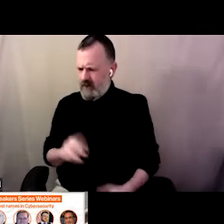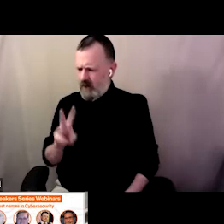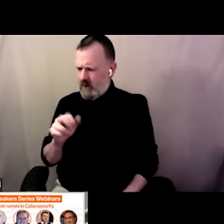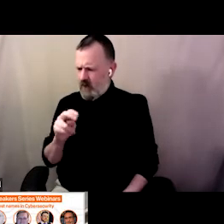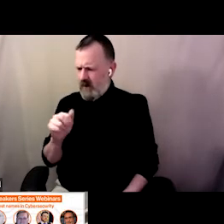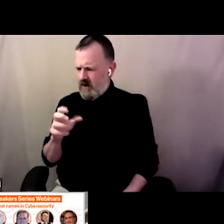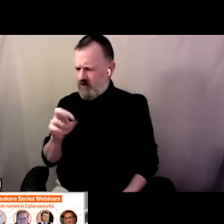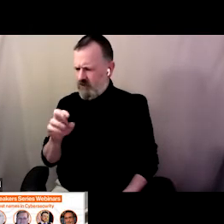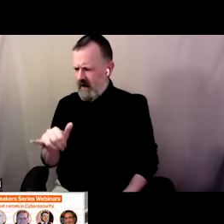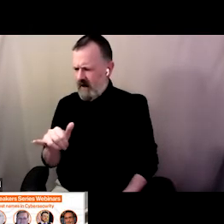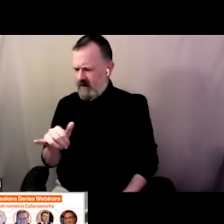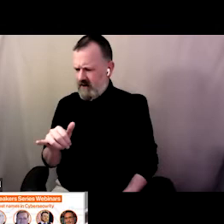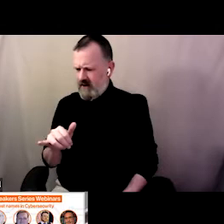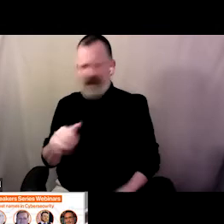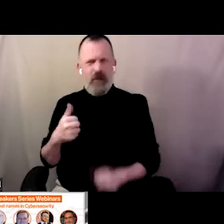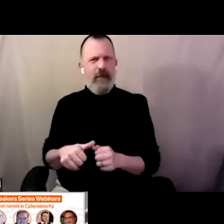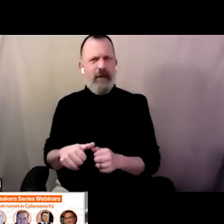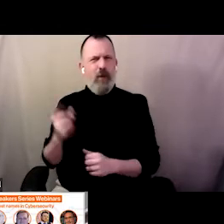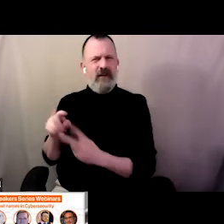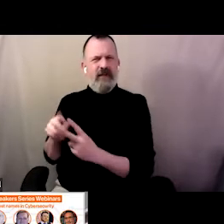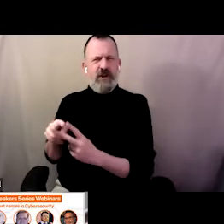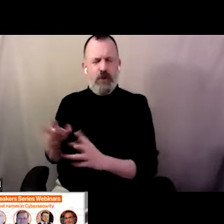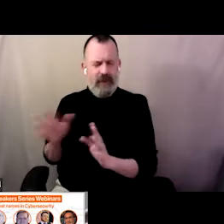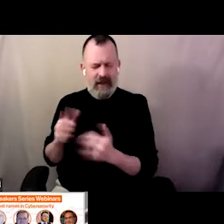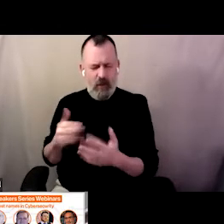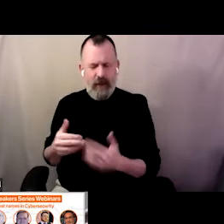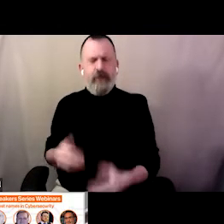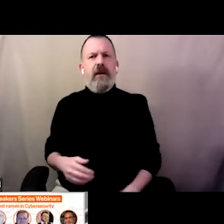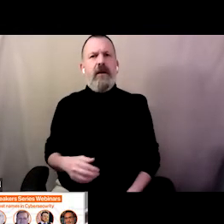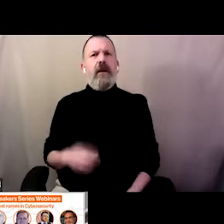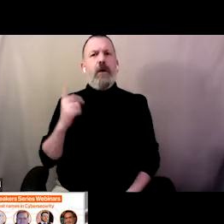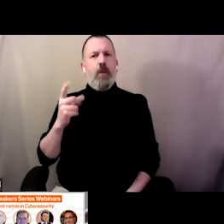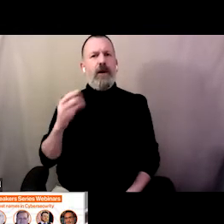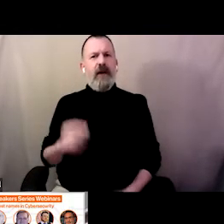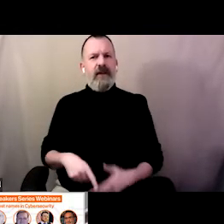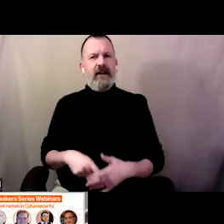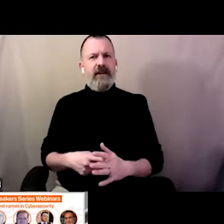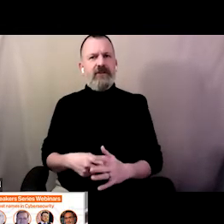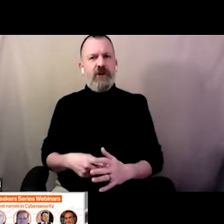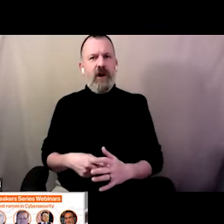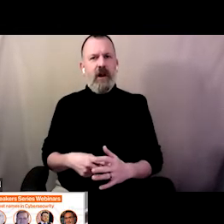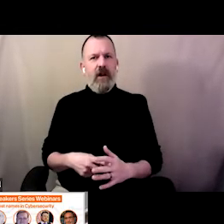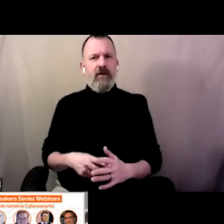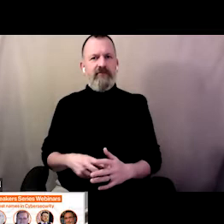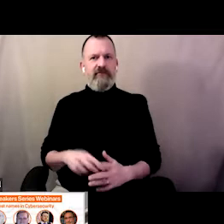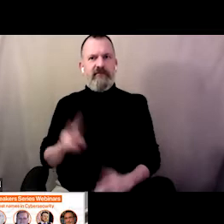I can't remember. That was one of the two of them. But anyway, one of the initial CalebBarlow: The initial victims of that was the